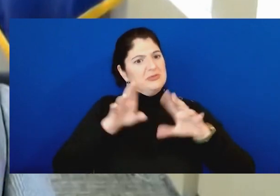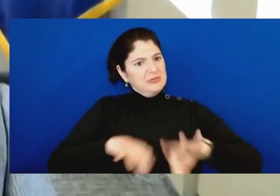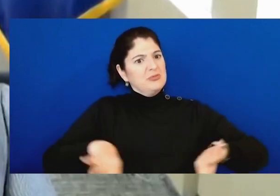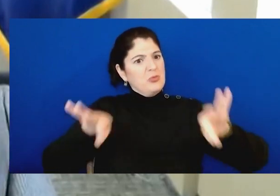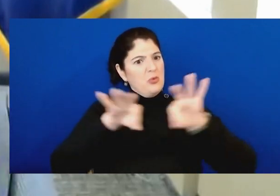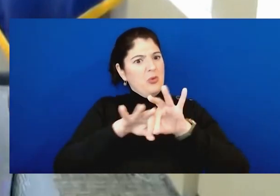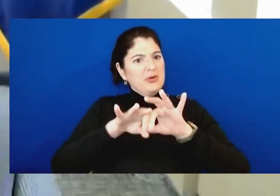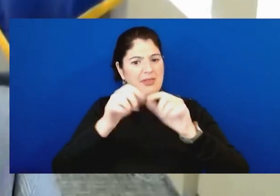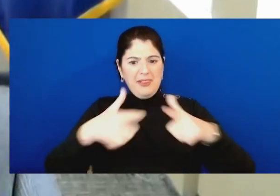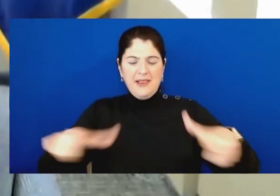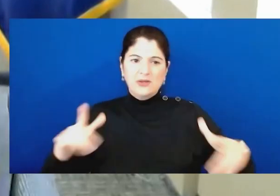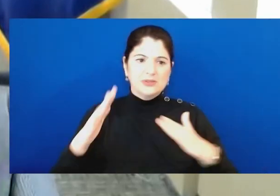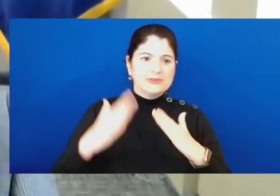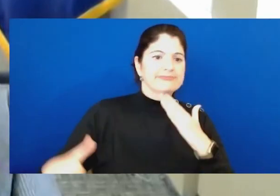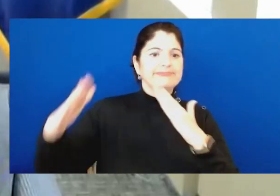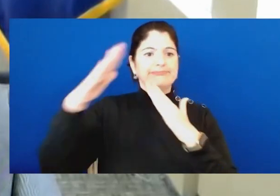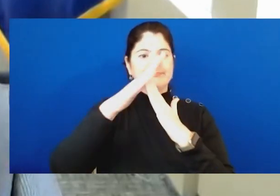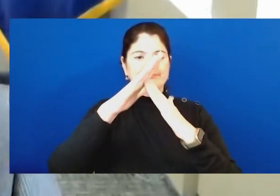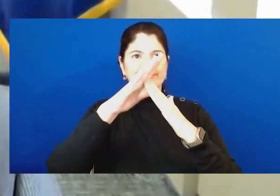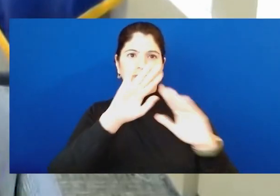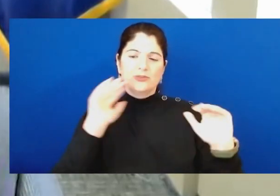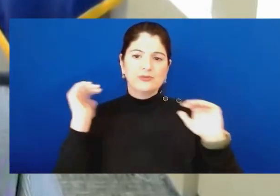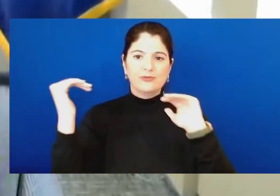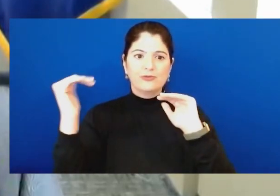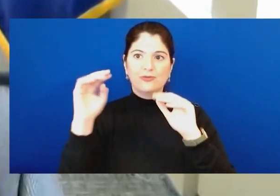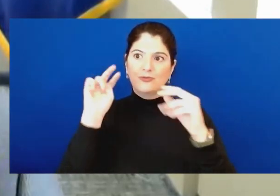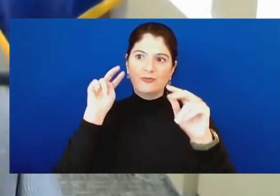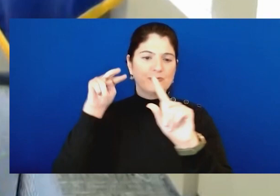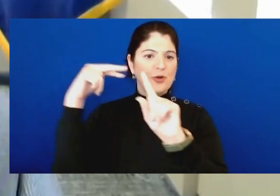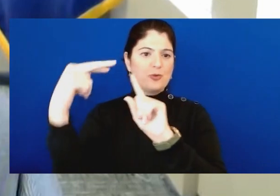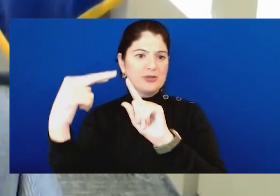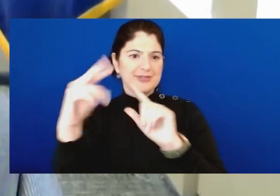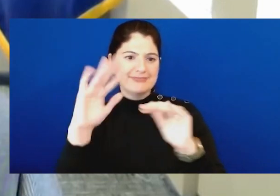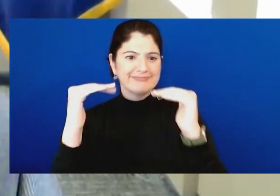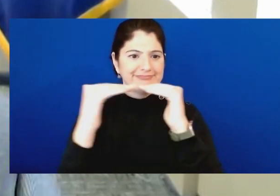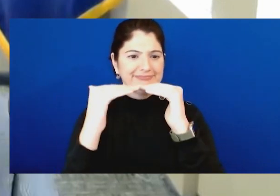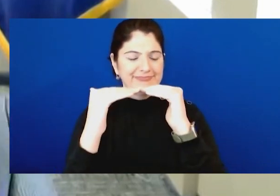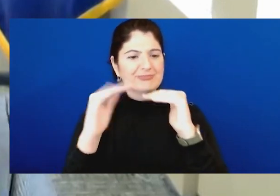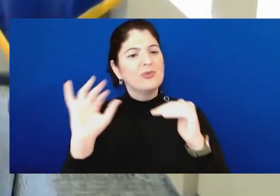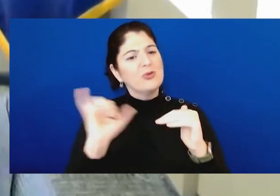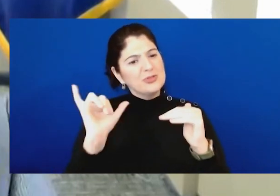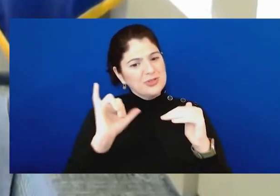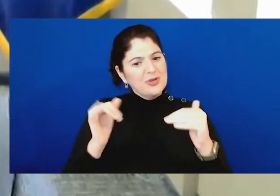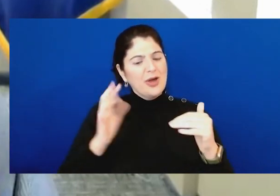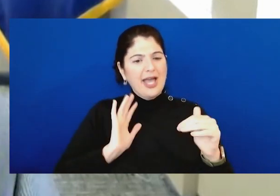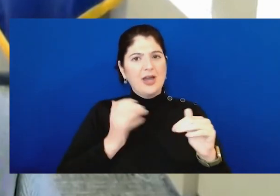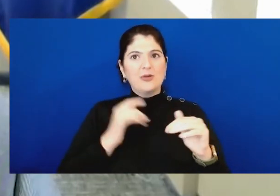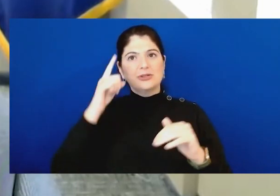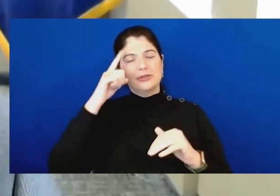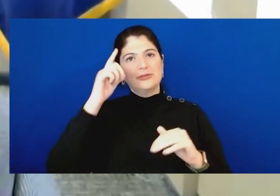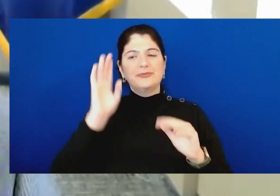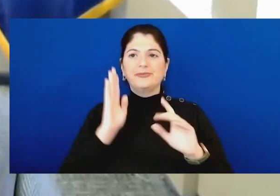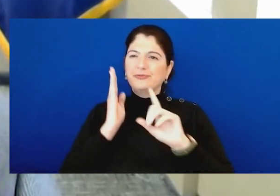And so, we all share the vision of a state where no New Yorker has to ask a family member or a friend